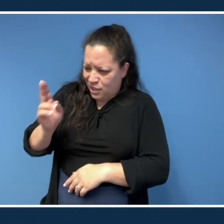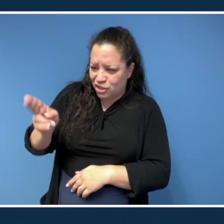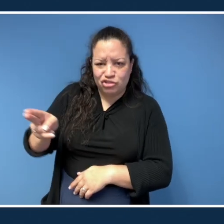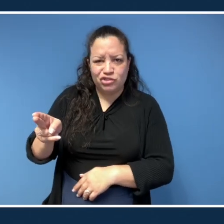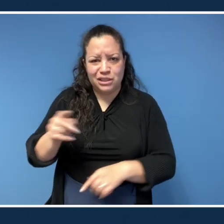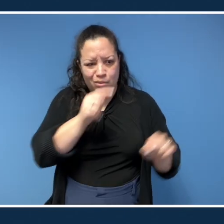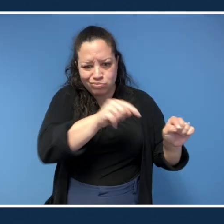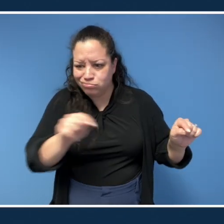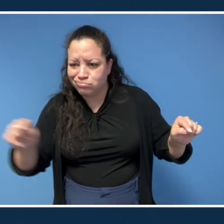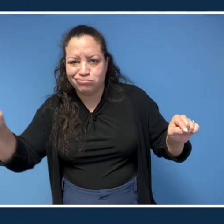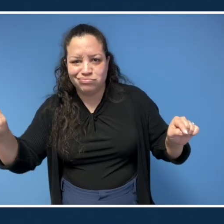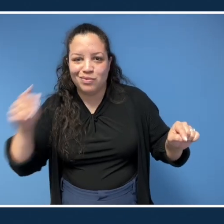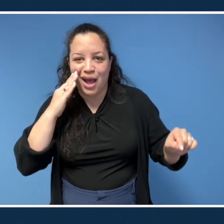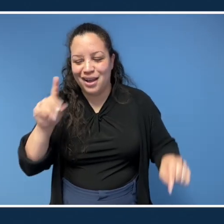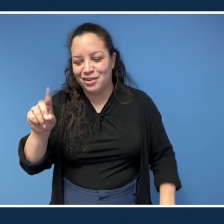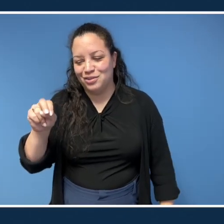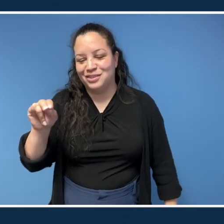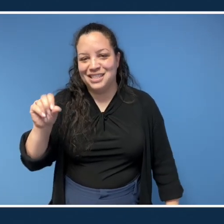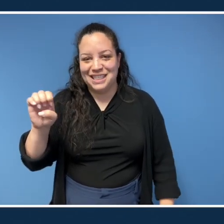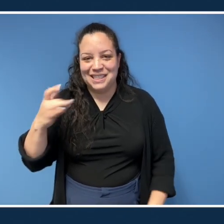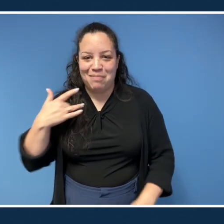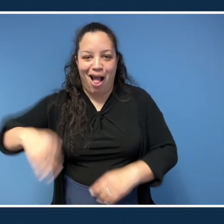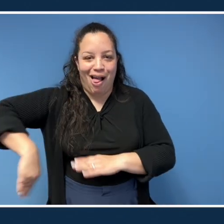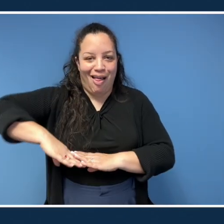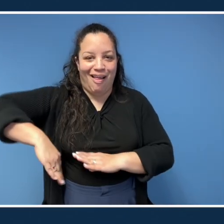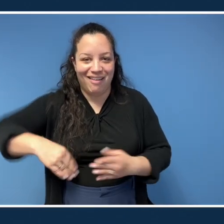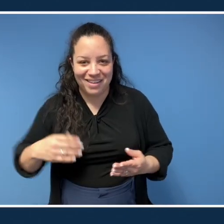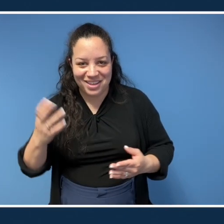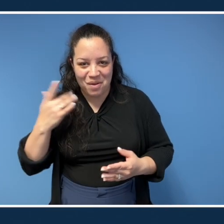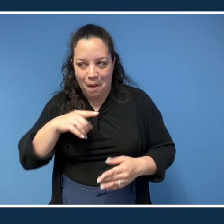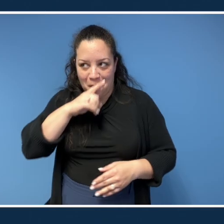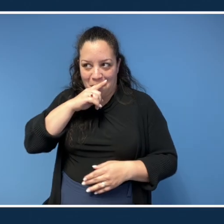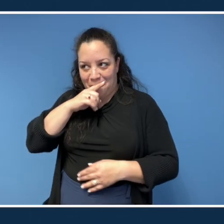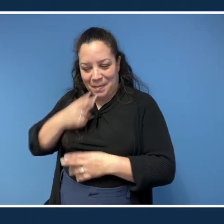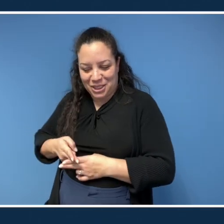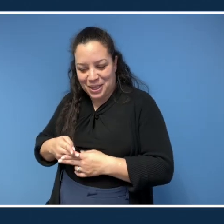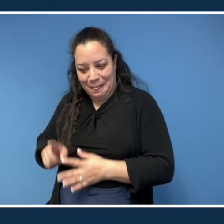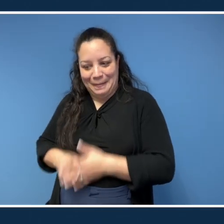and I know if Denise was here, she probably give me a little kick here because I didn't mention this at the beginning.